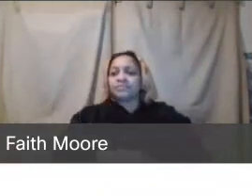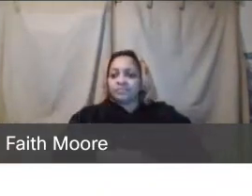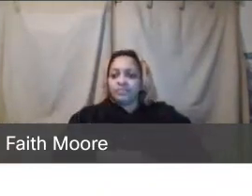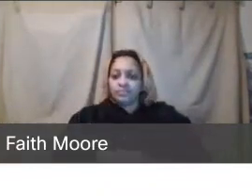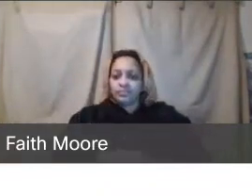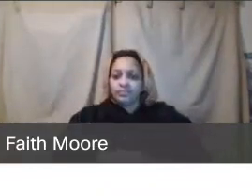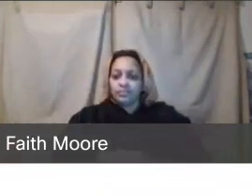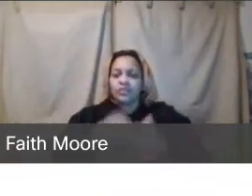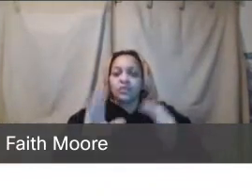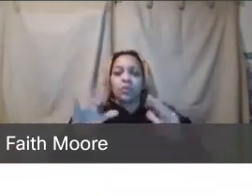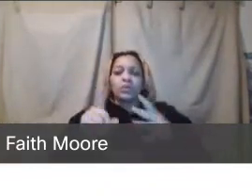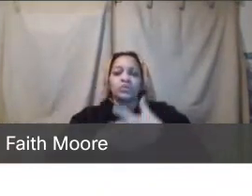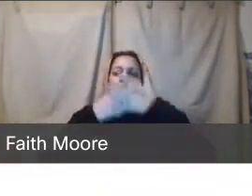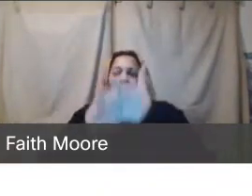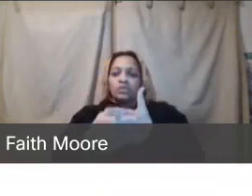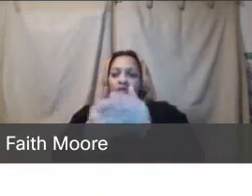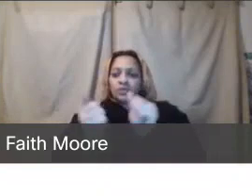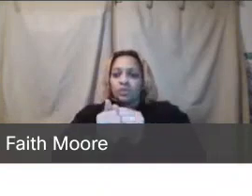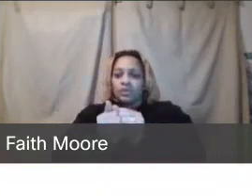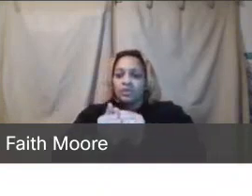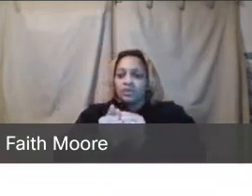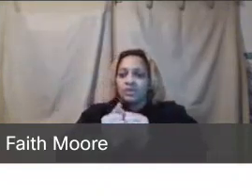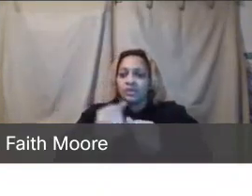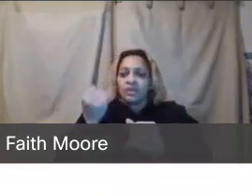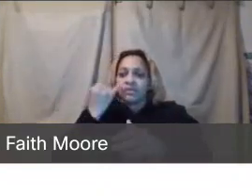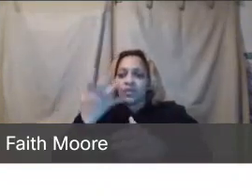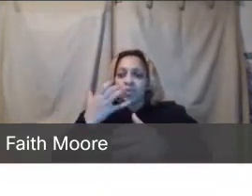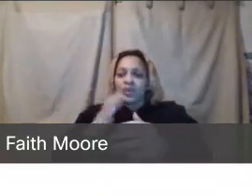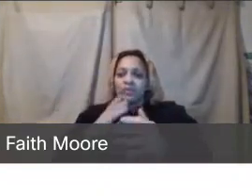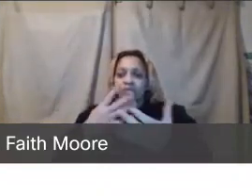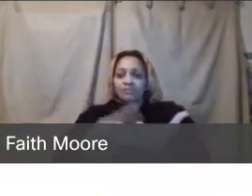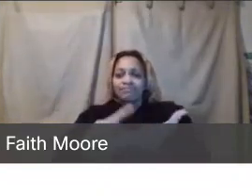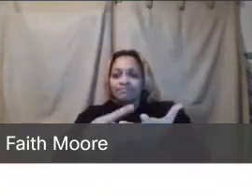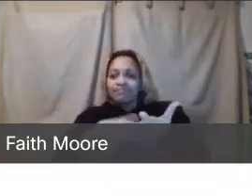If you would like to speak, please raise your hand, your hand can be found.